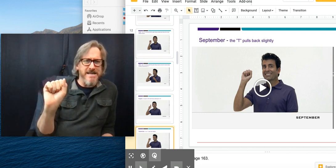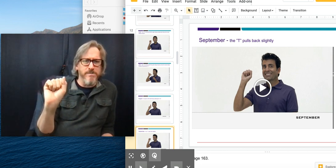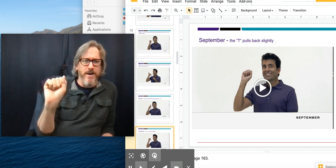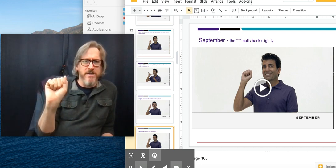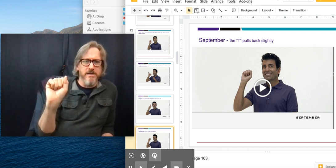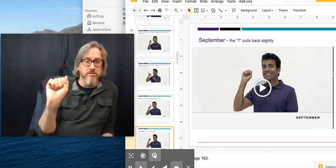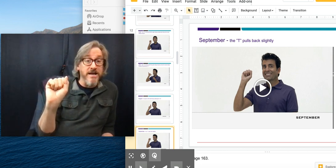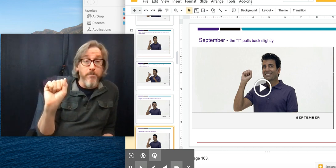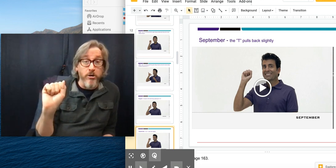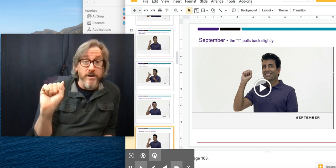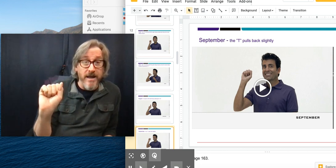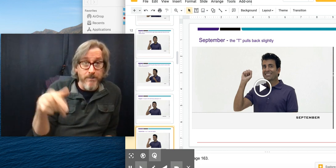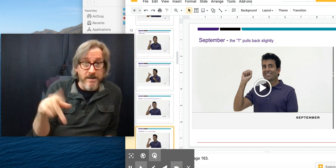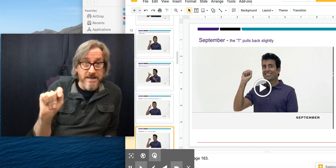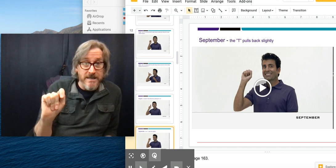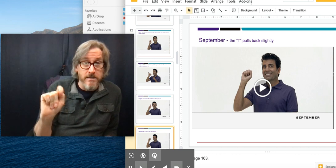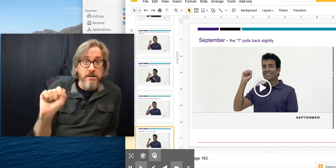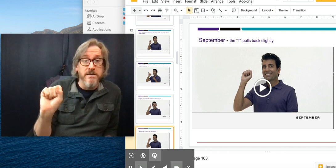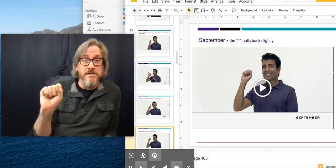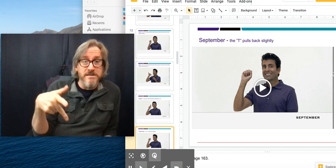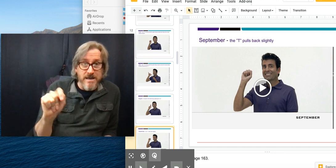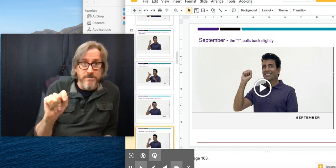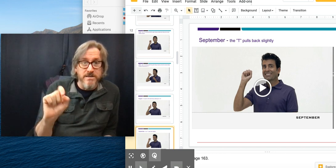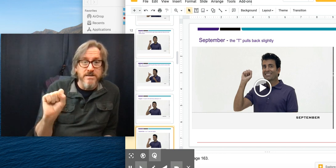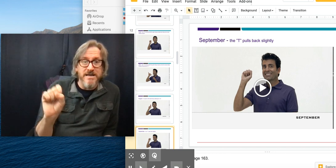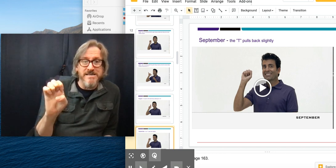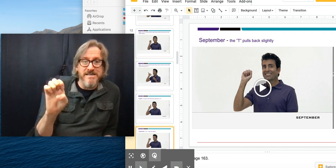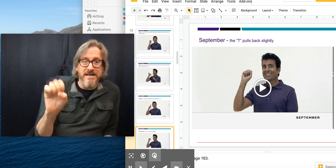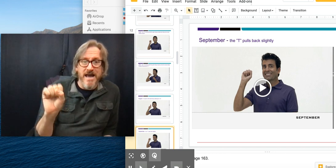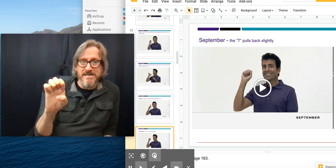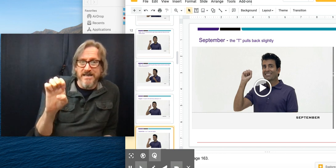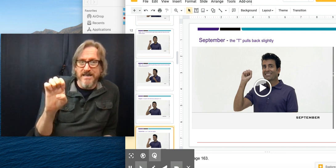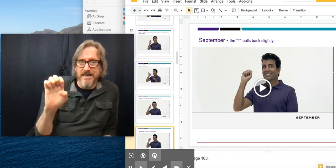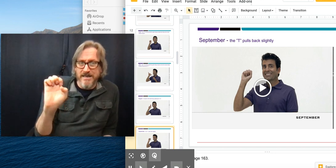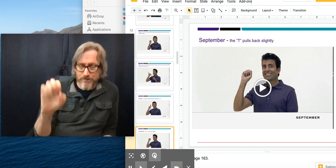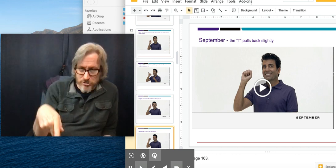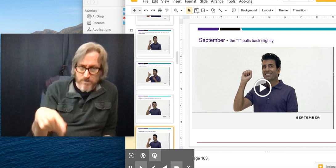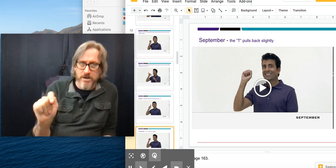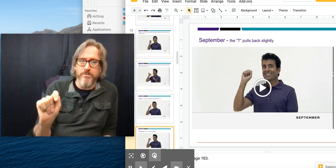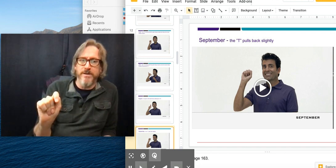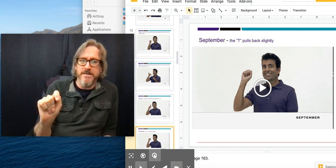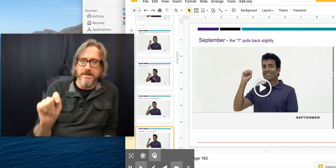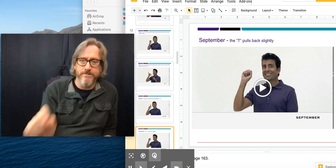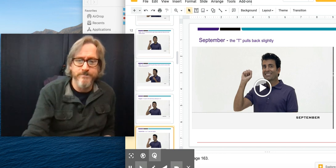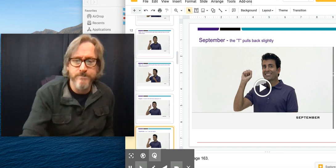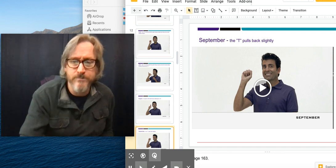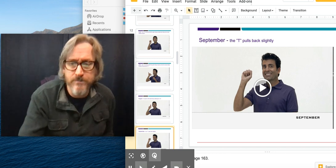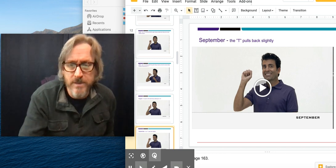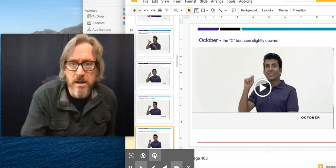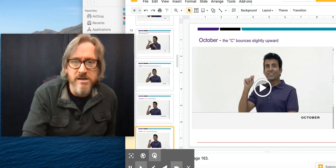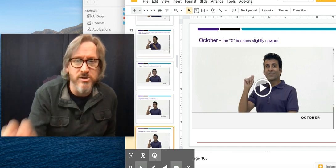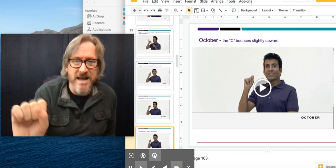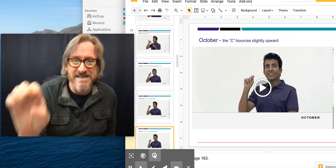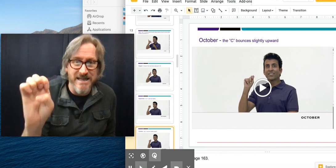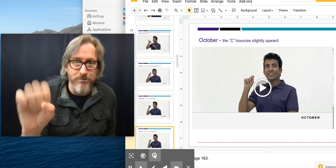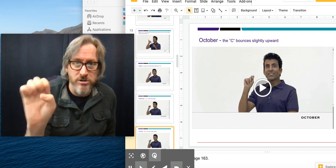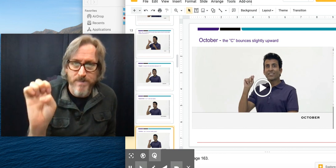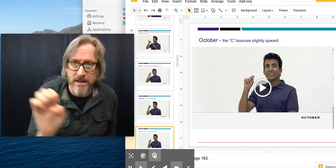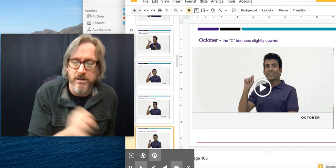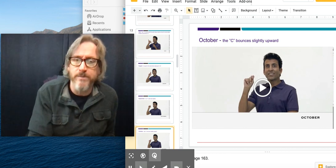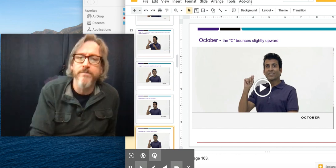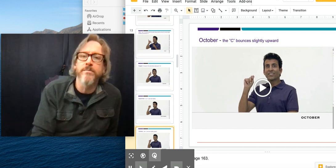take a step back like apartment apt sept s-e-s-e drop down PT so the SE pulled back a little bit